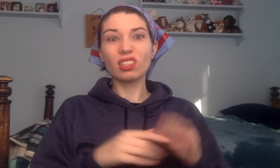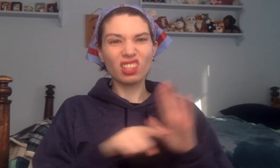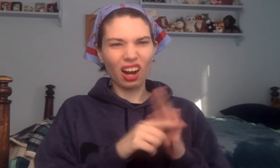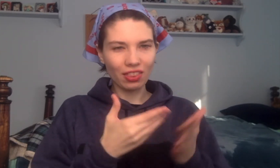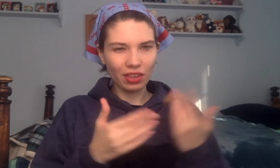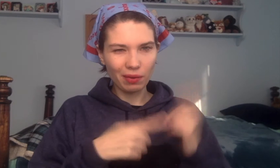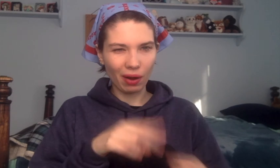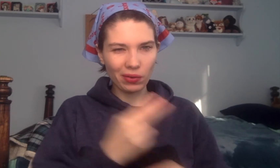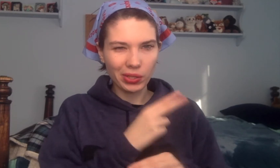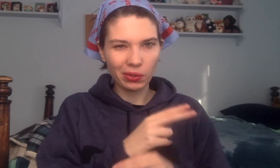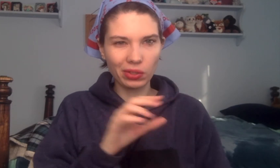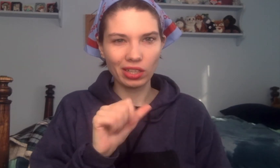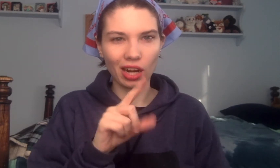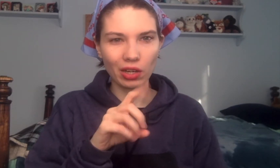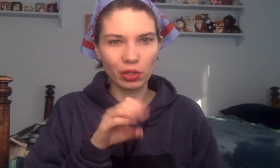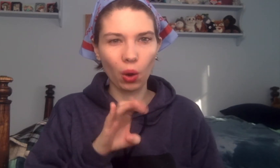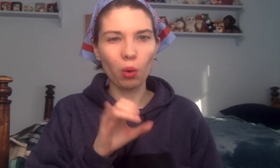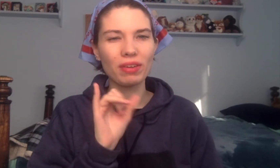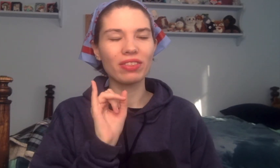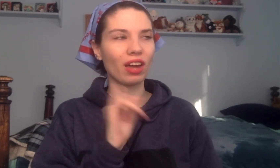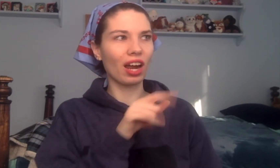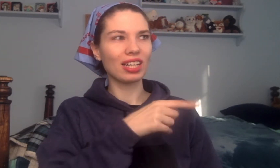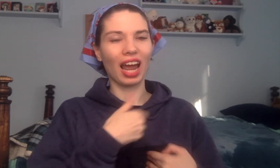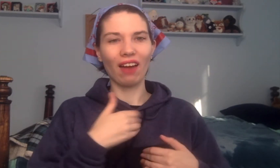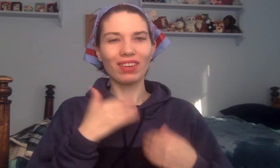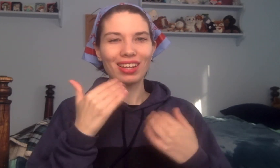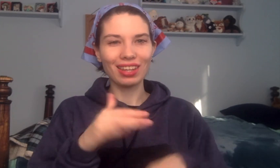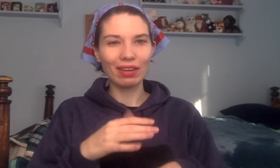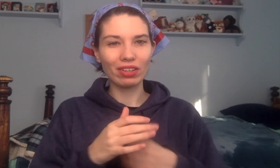The negative thing about using Adobe, is that they have limited...